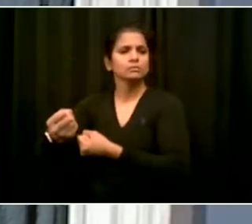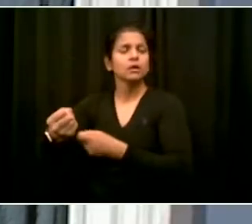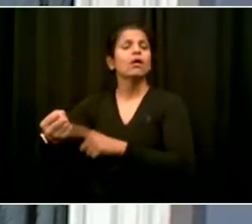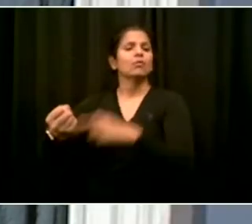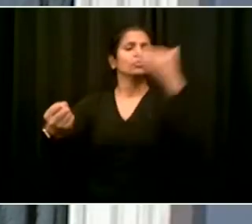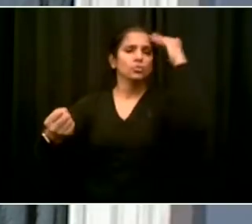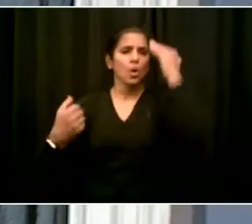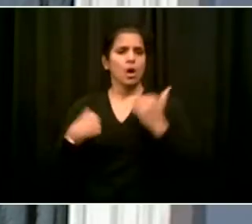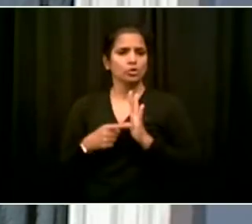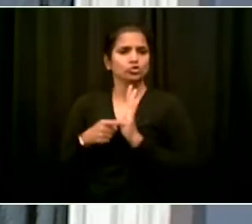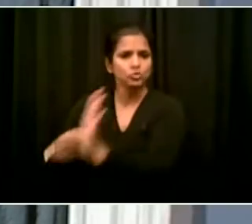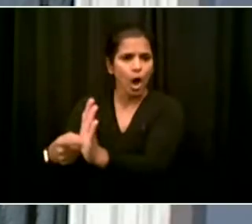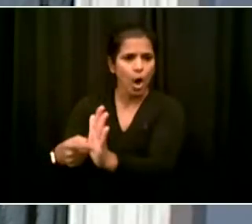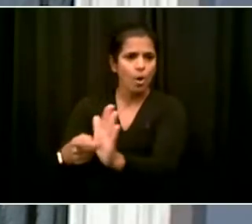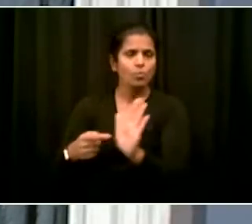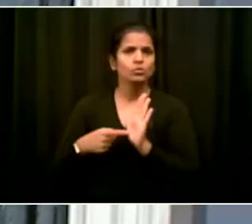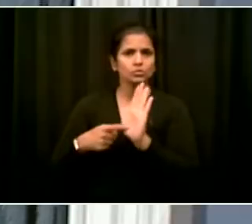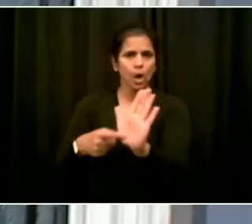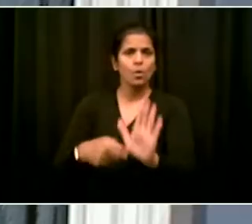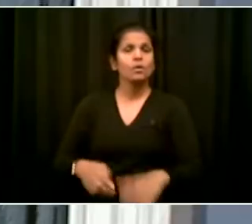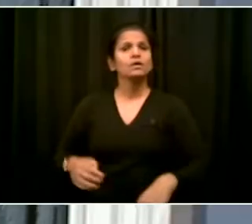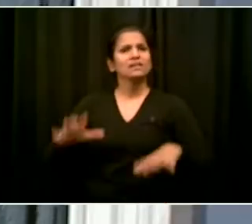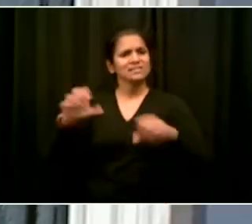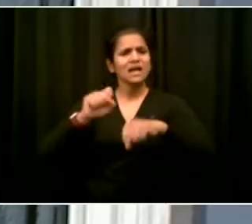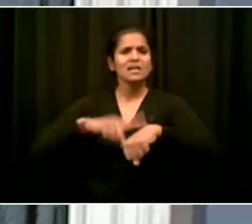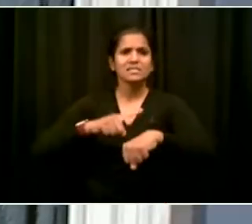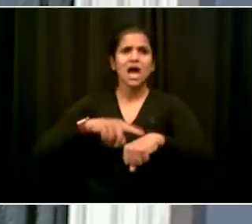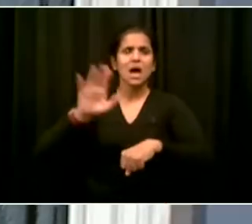OF THIN AIR. AS GOVERNMENT